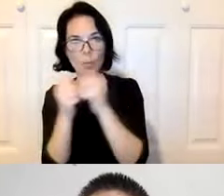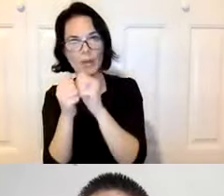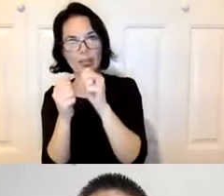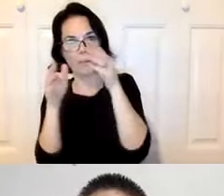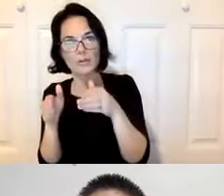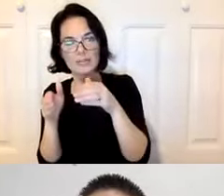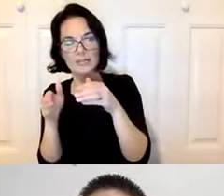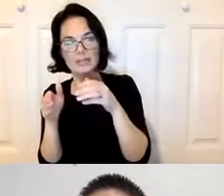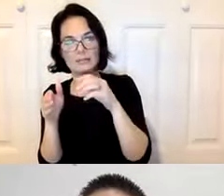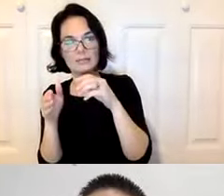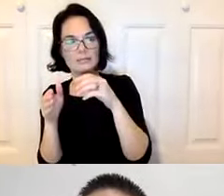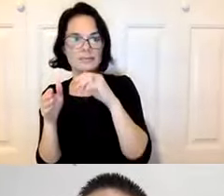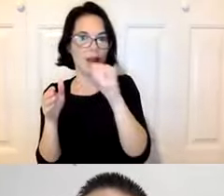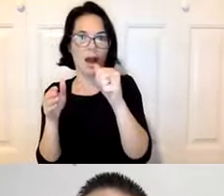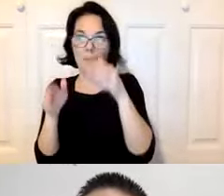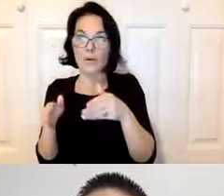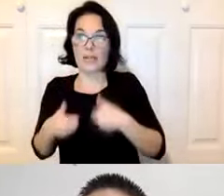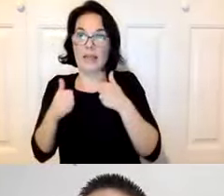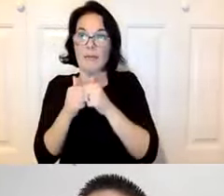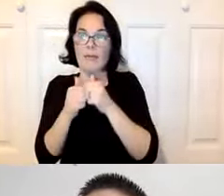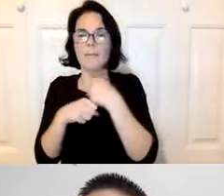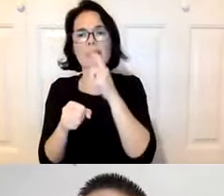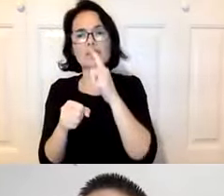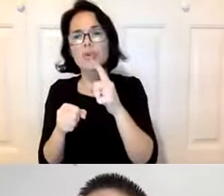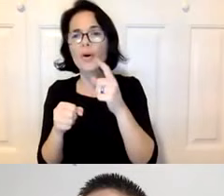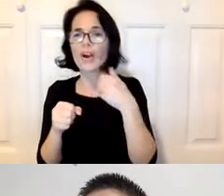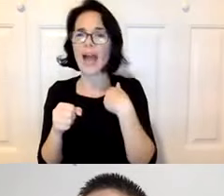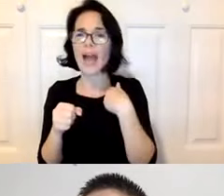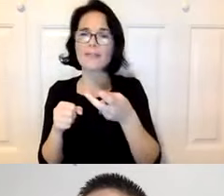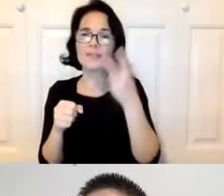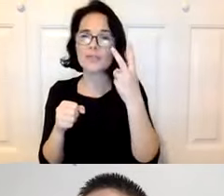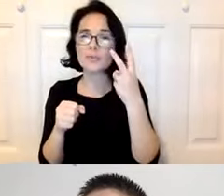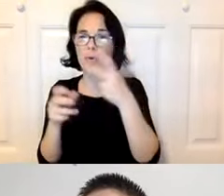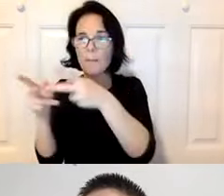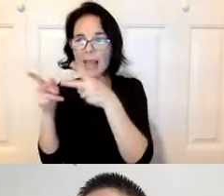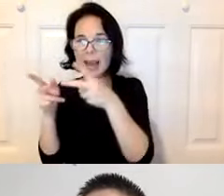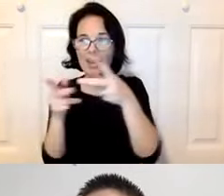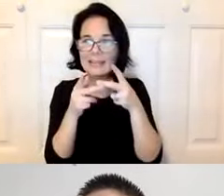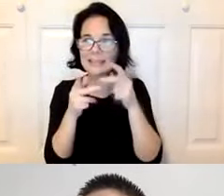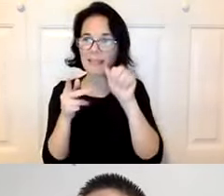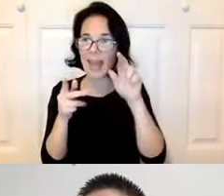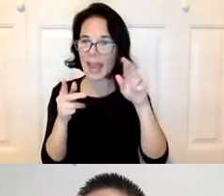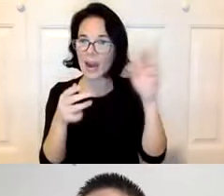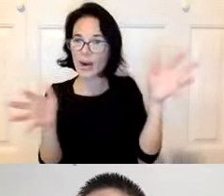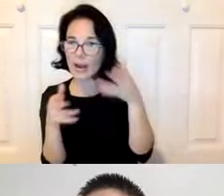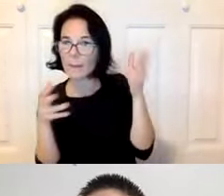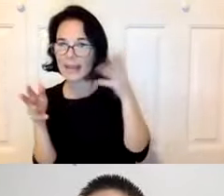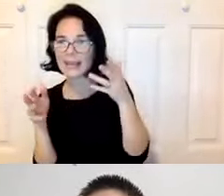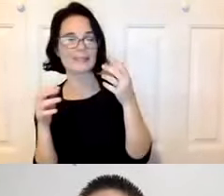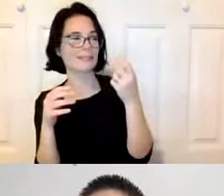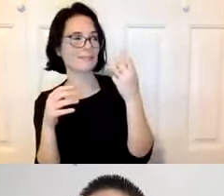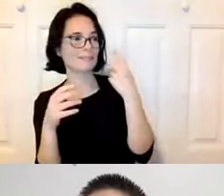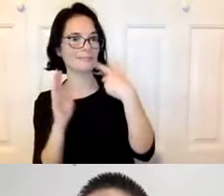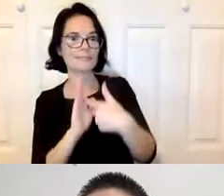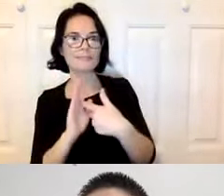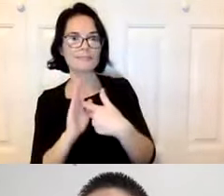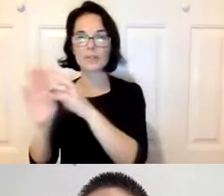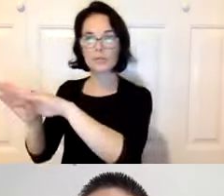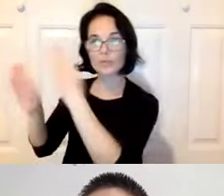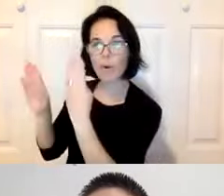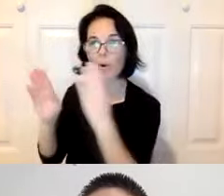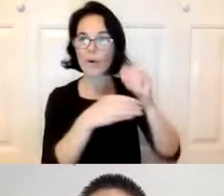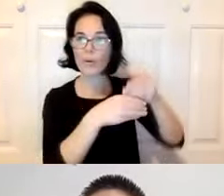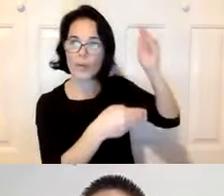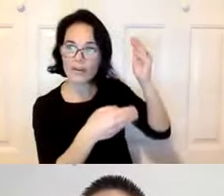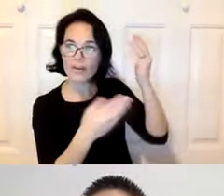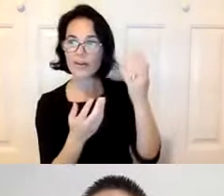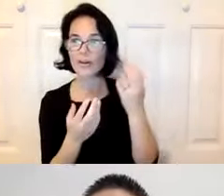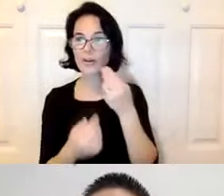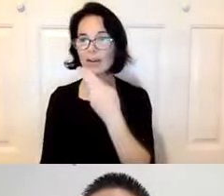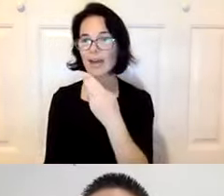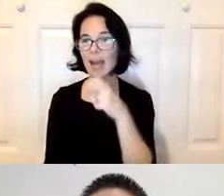There are also resources for small business grants if your business has been affected by covid.